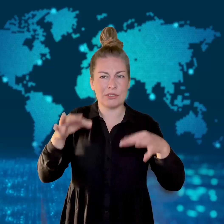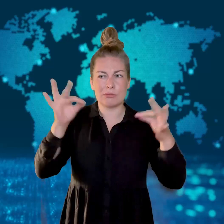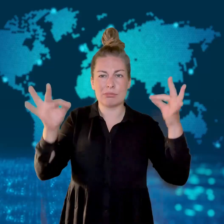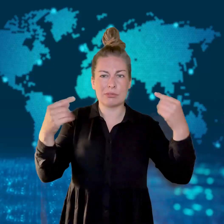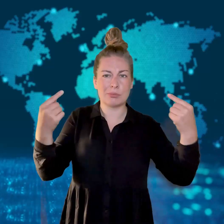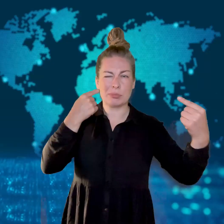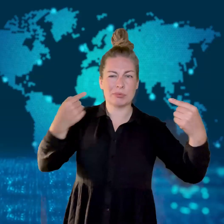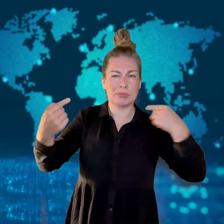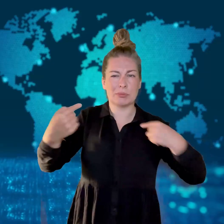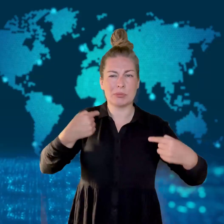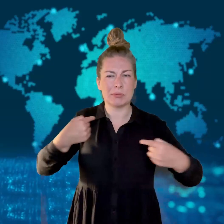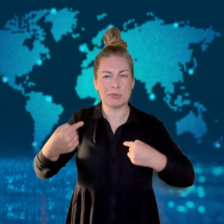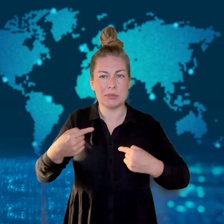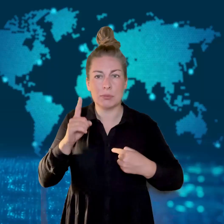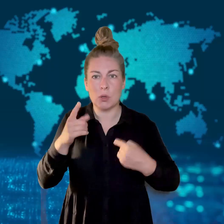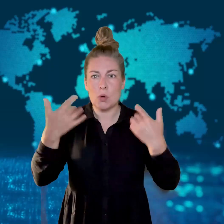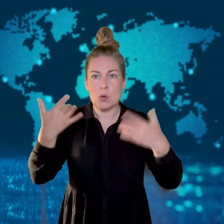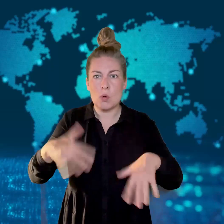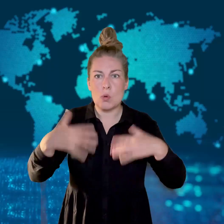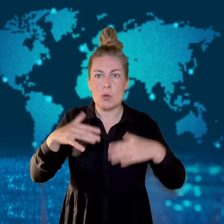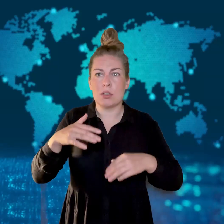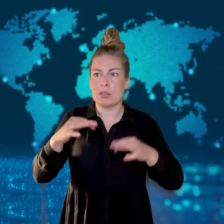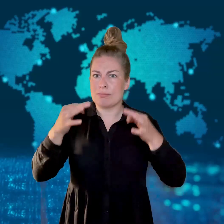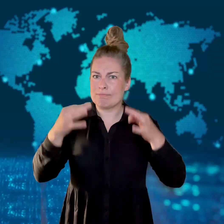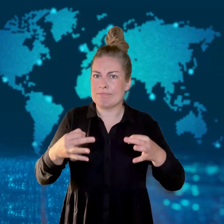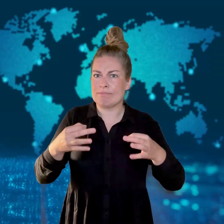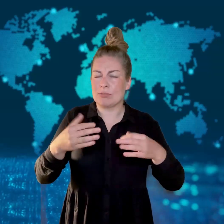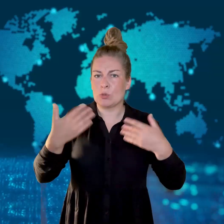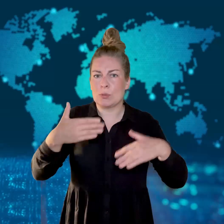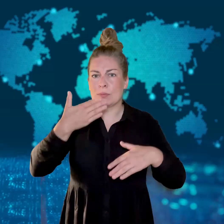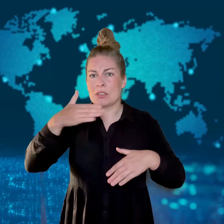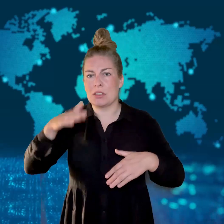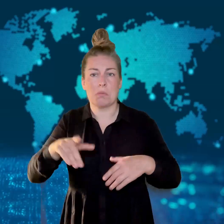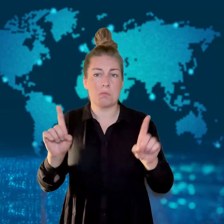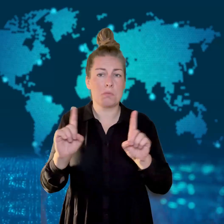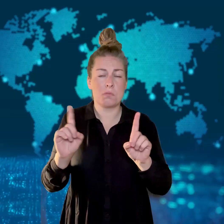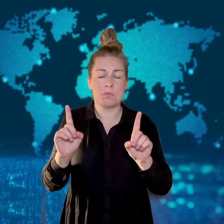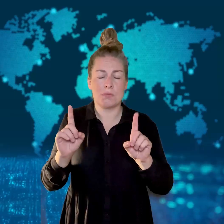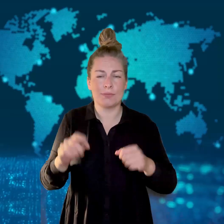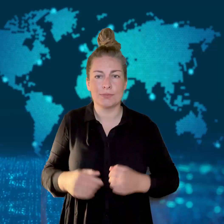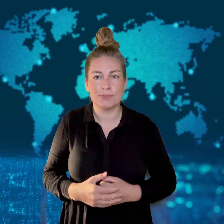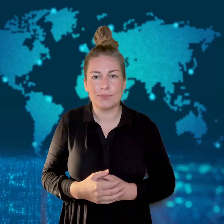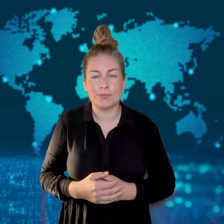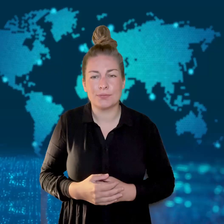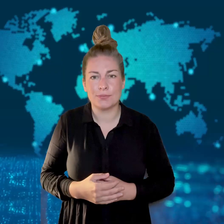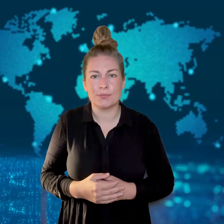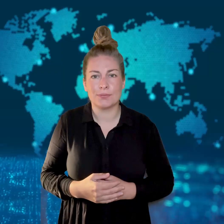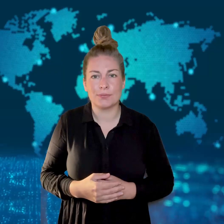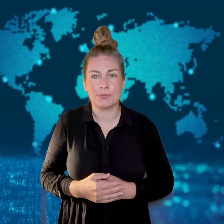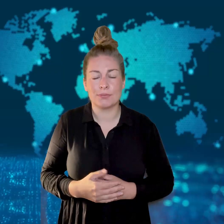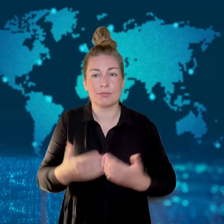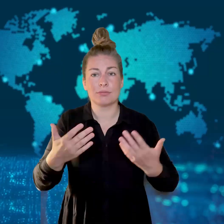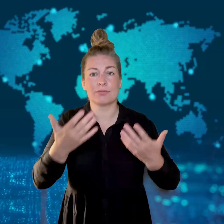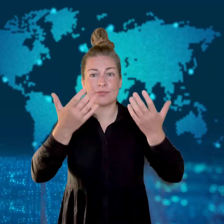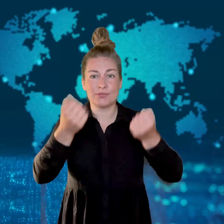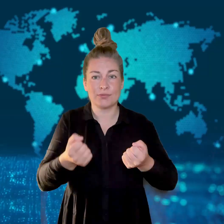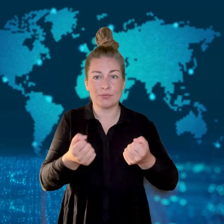Several of the crates have been left on the side of the road